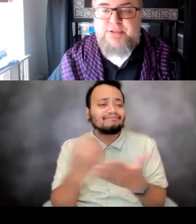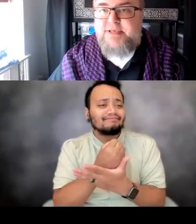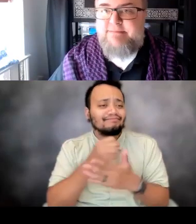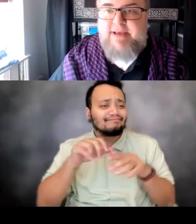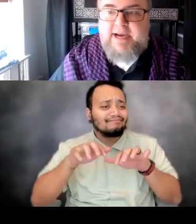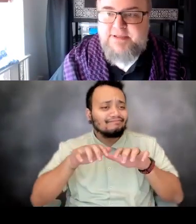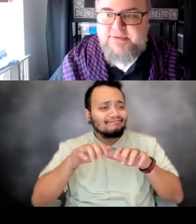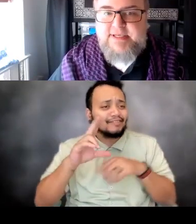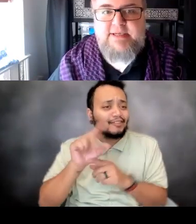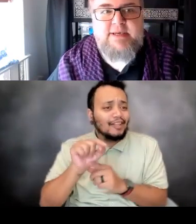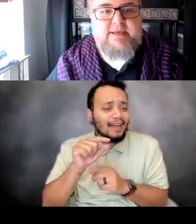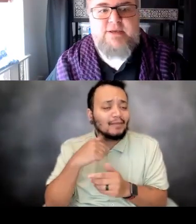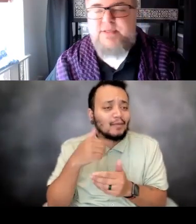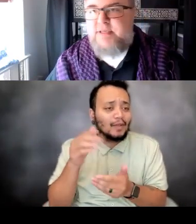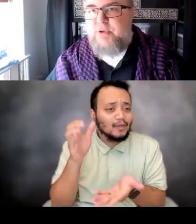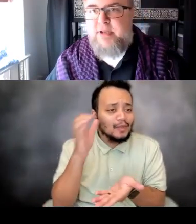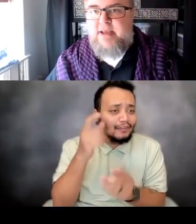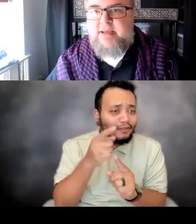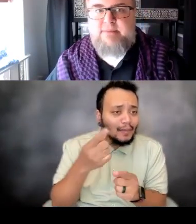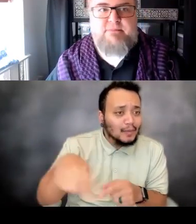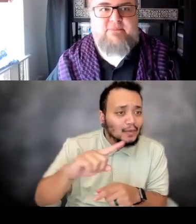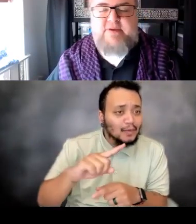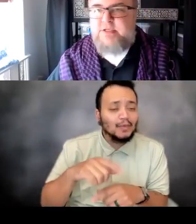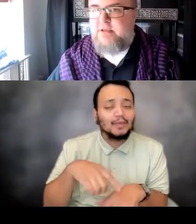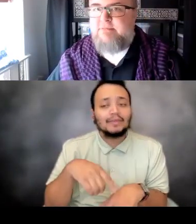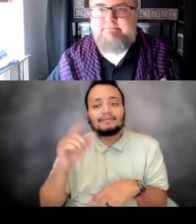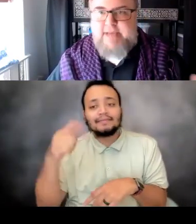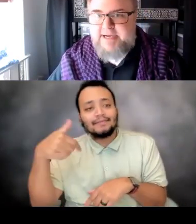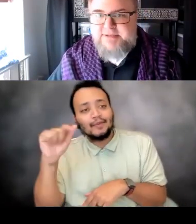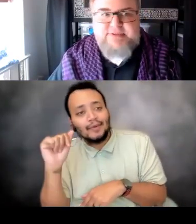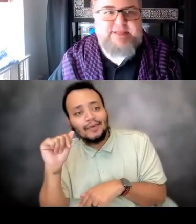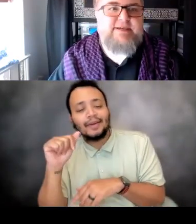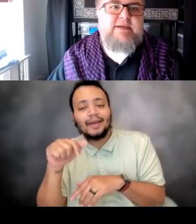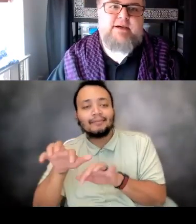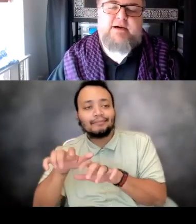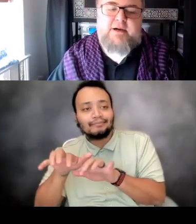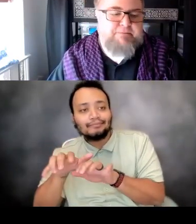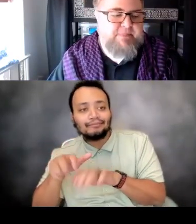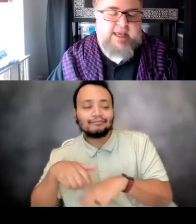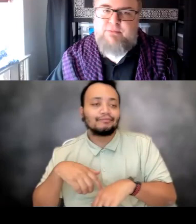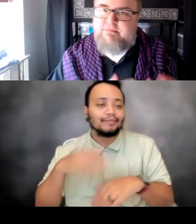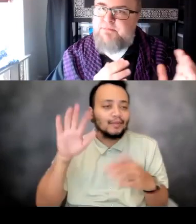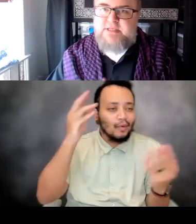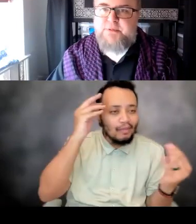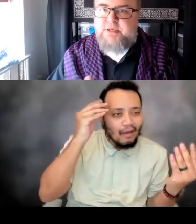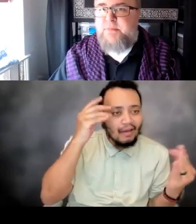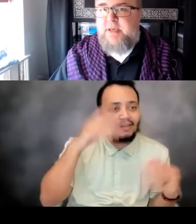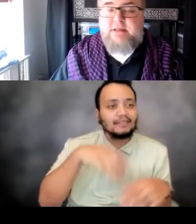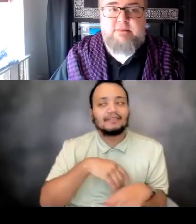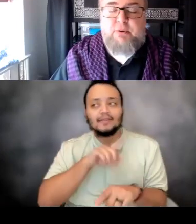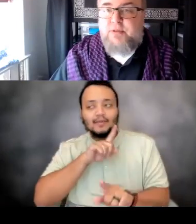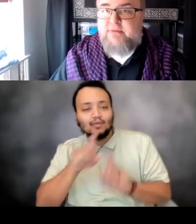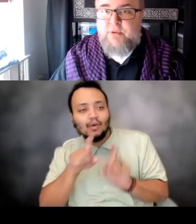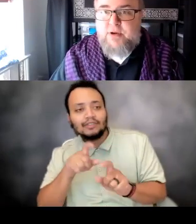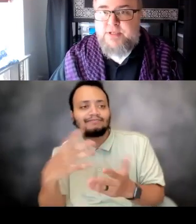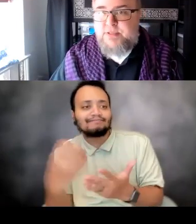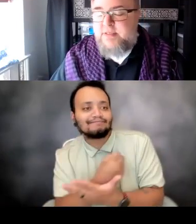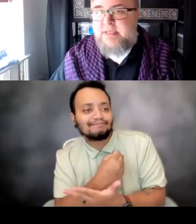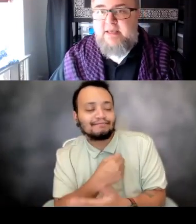use it actively, use the Q and A feature actively, and please participate in the Poll Everywhere questions